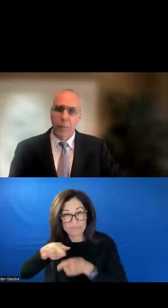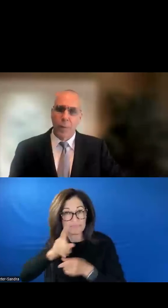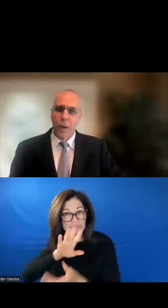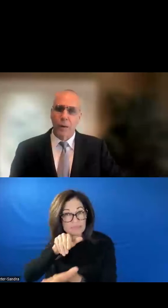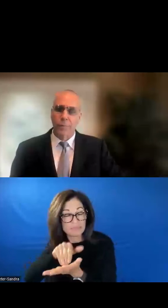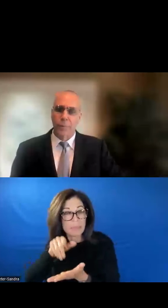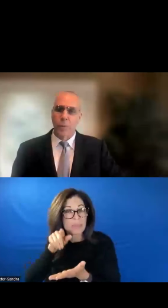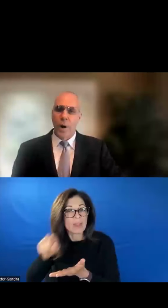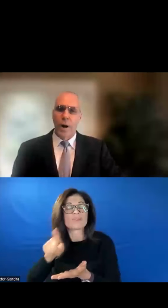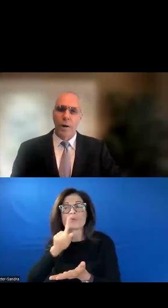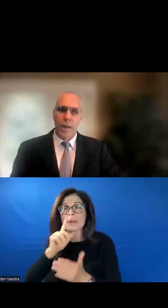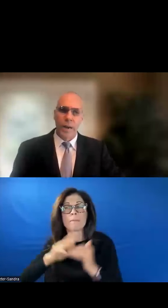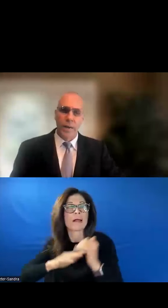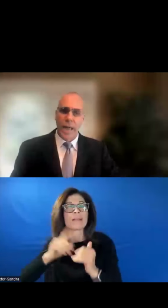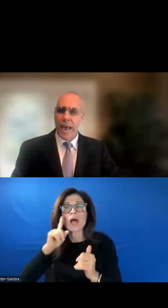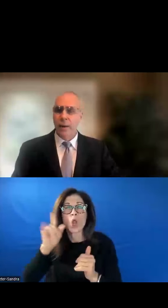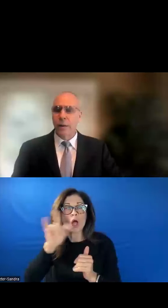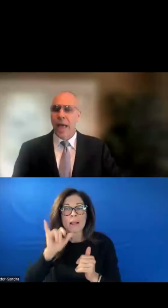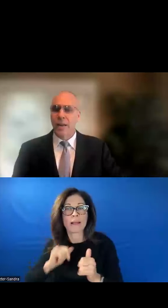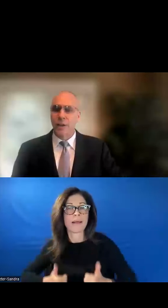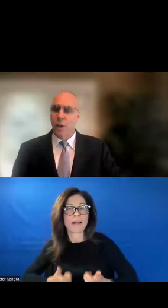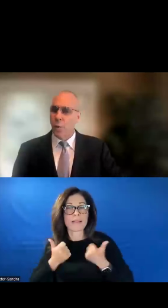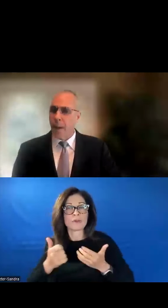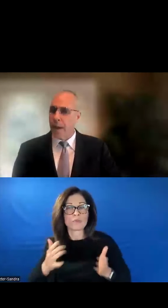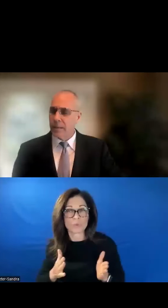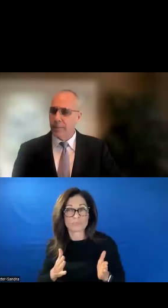LIVING ROOM MODEL. IT IS HANDLE ON A SLOWER PACE.